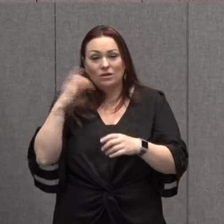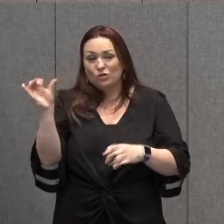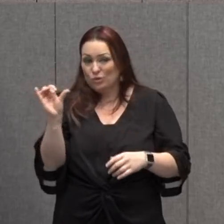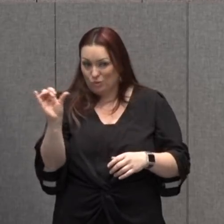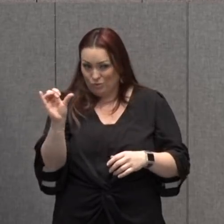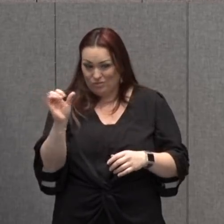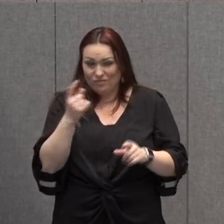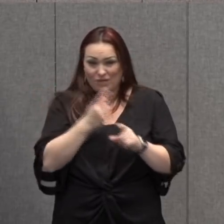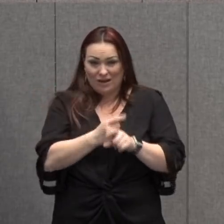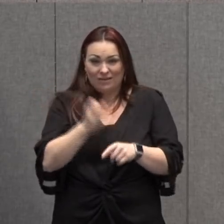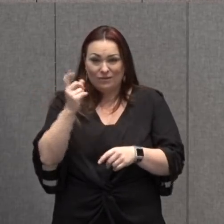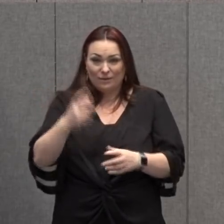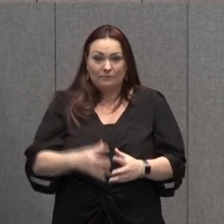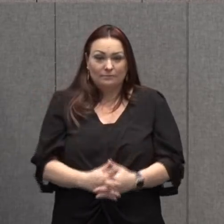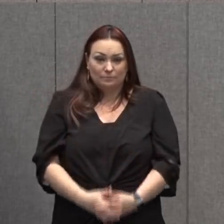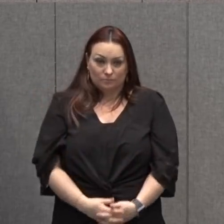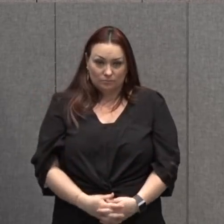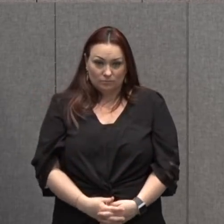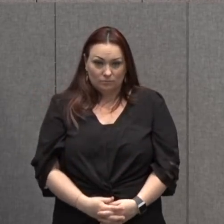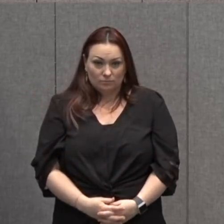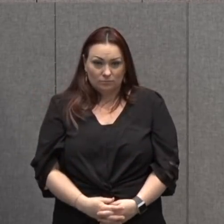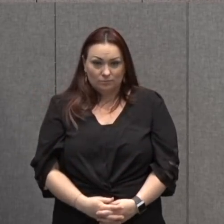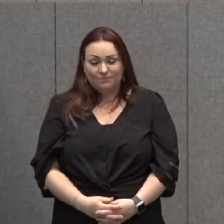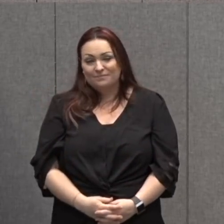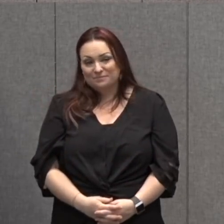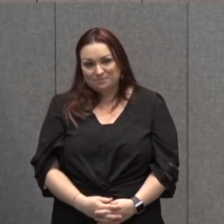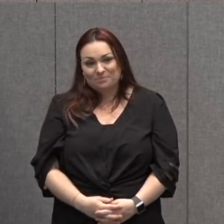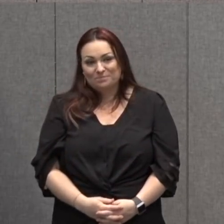Okay. - All right. Now here goes another one, let's see.